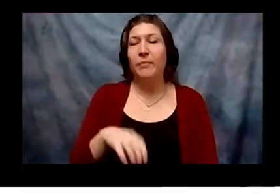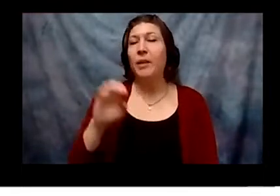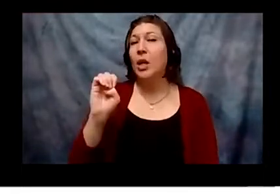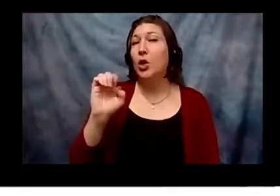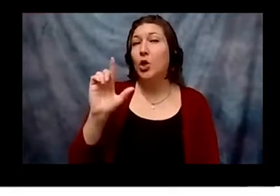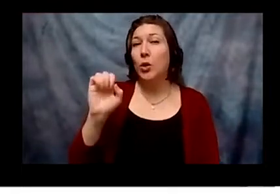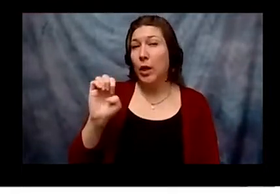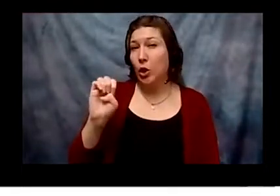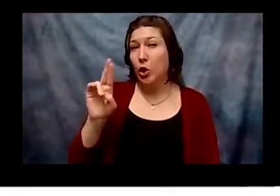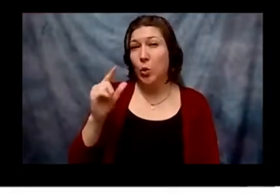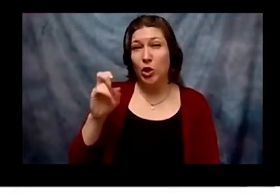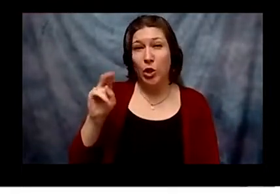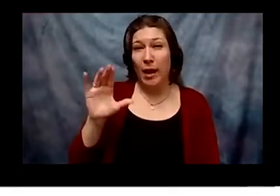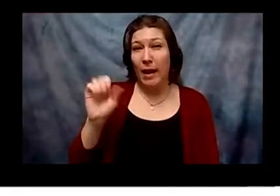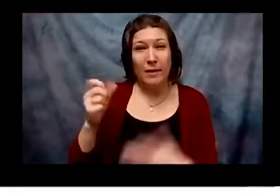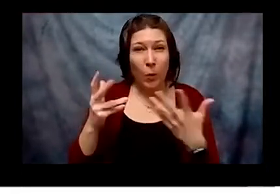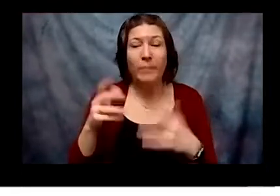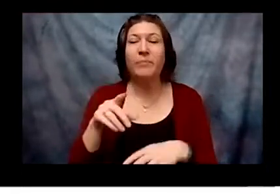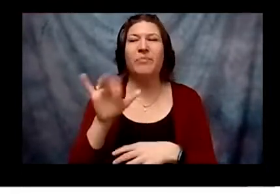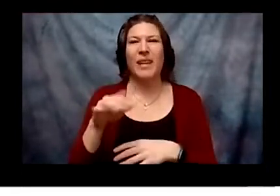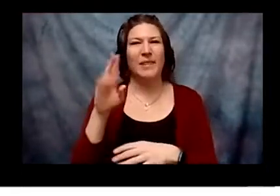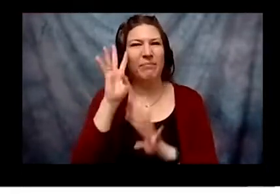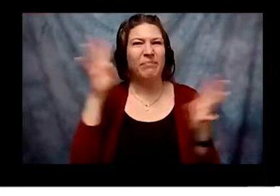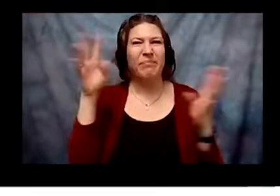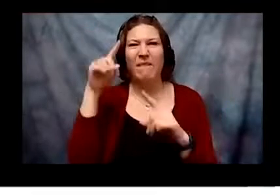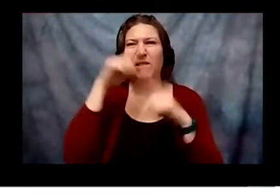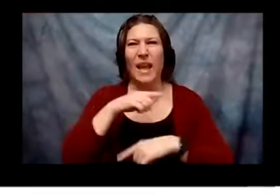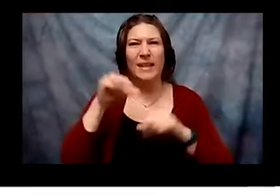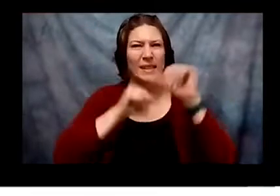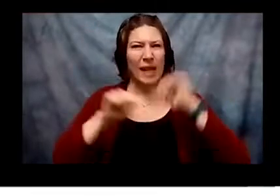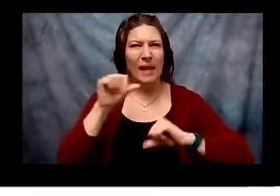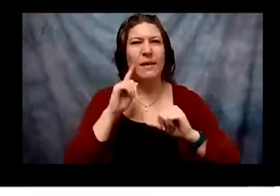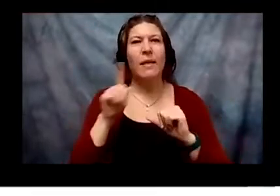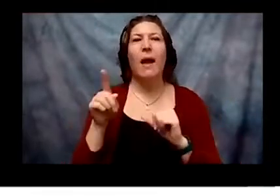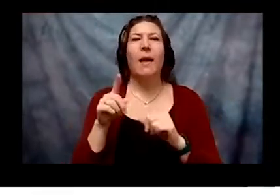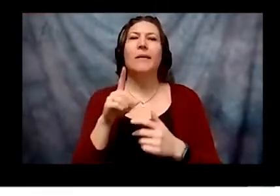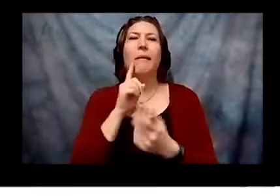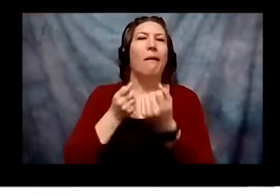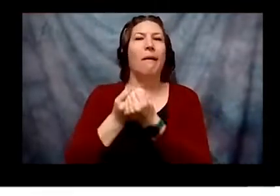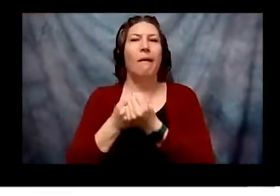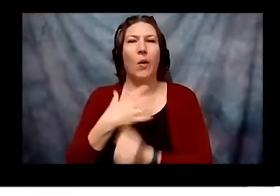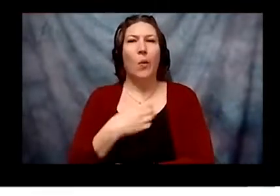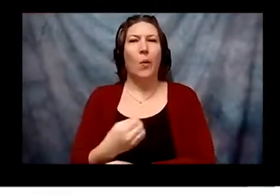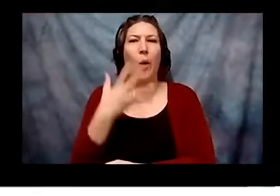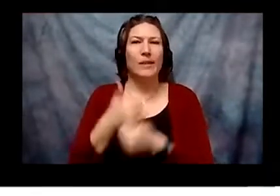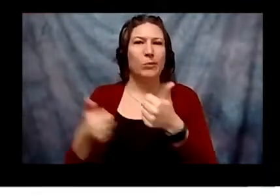that rationalizes white supremacy. Eugenics argues for a world where the quote,